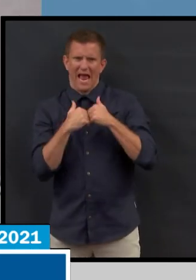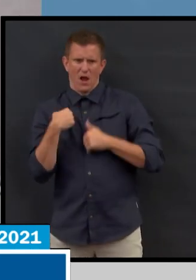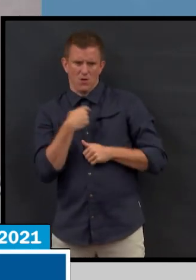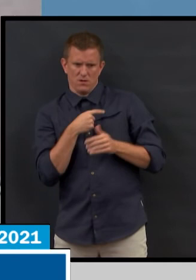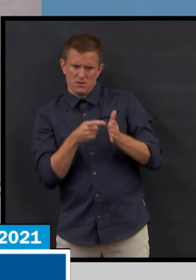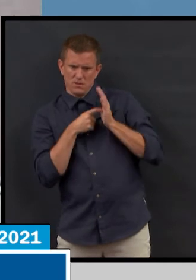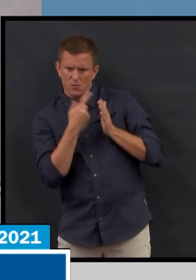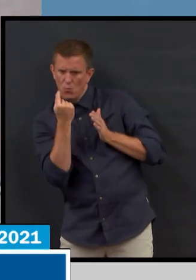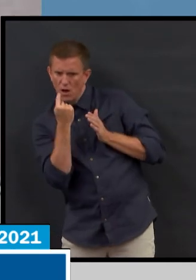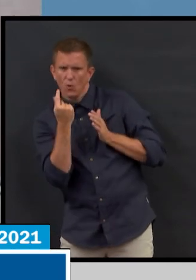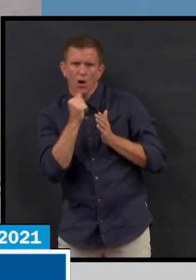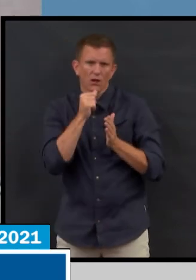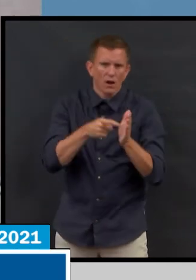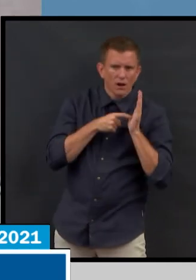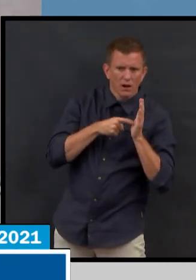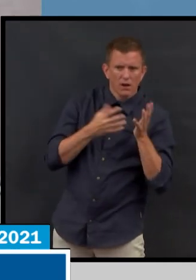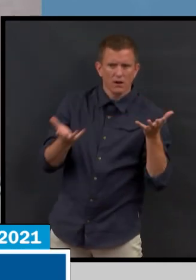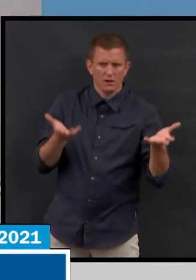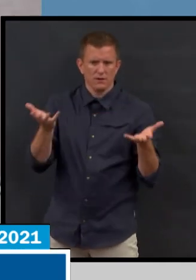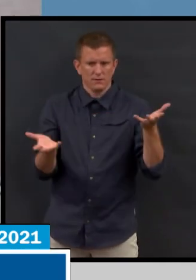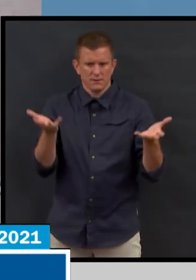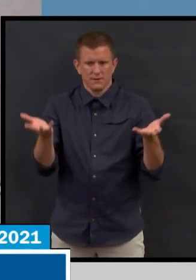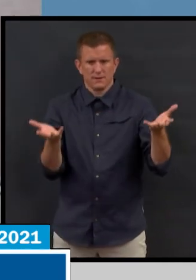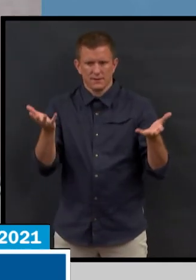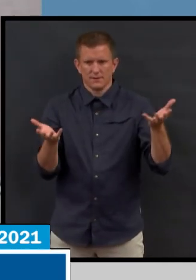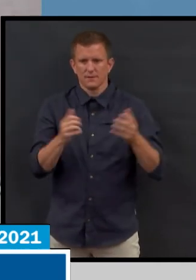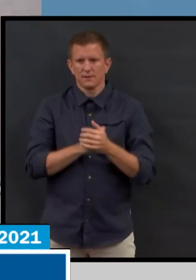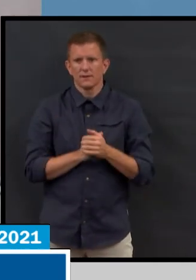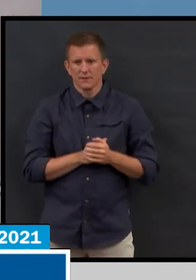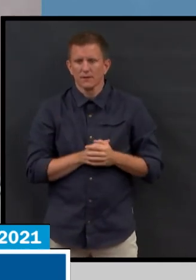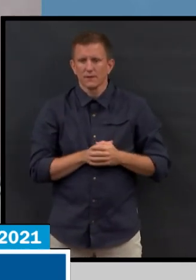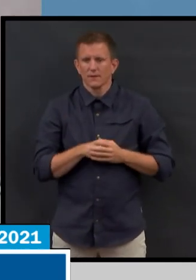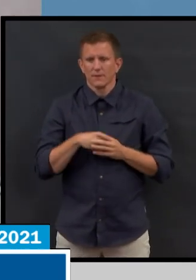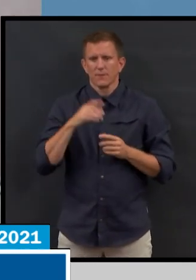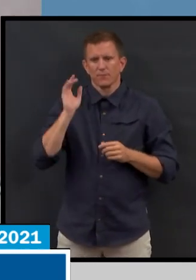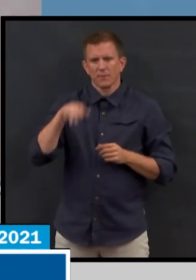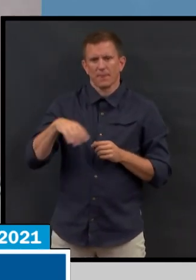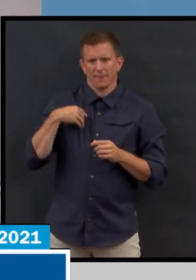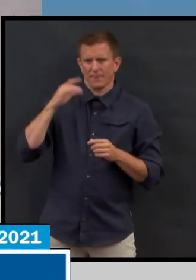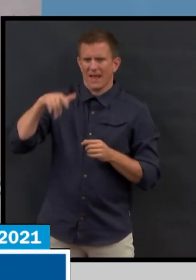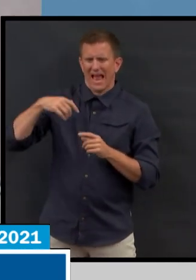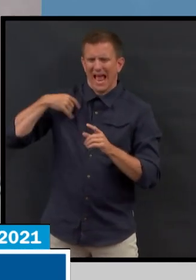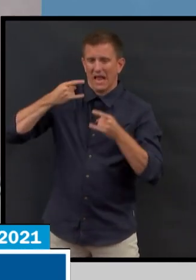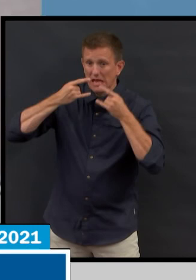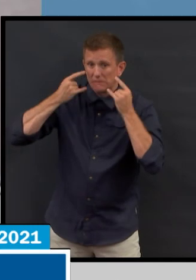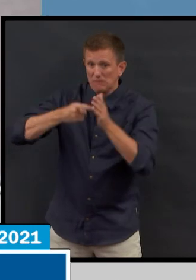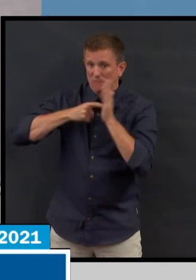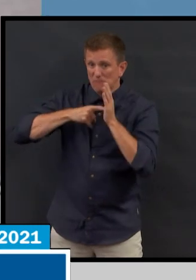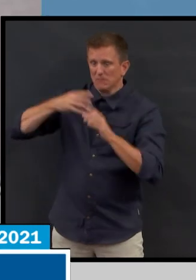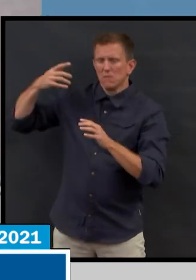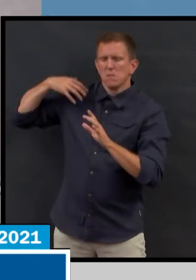some of those tools as we move into the fall when we might see a spike okay because if we're